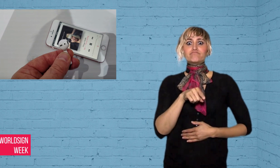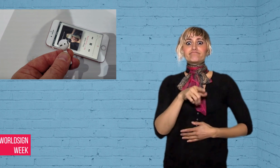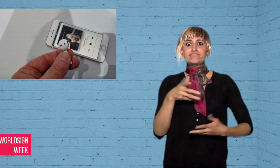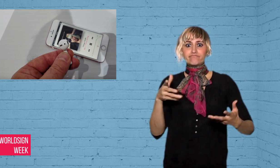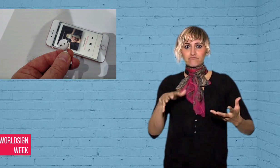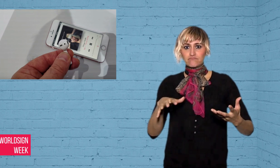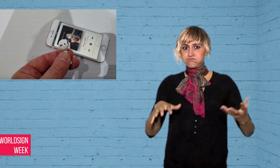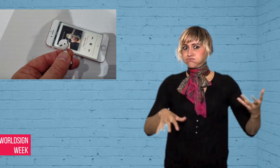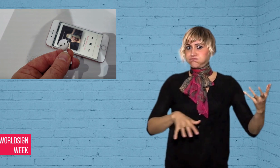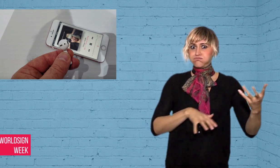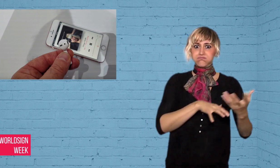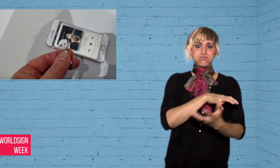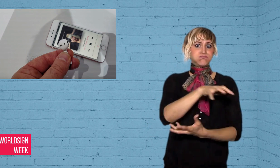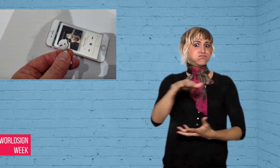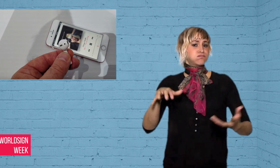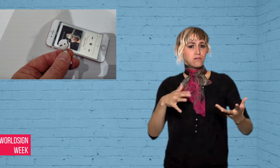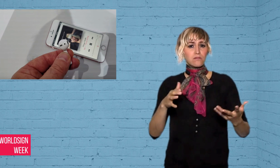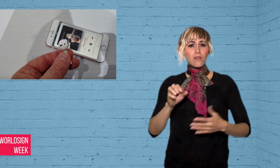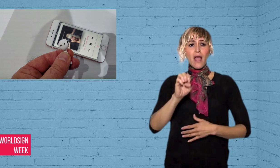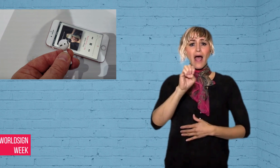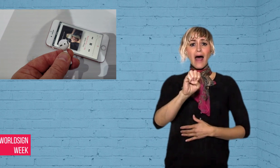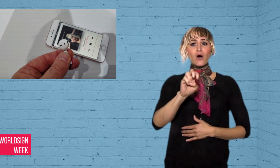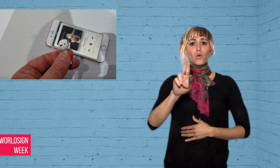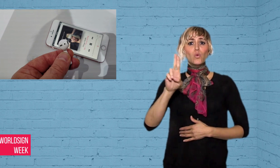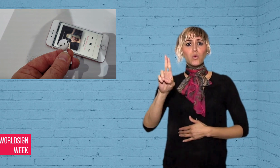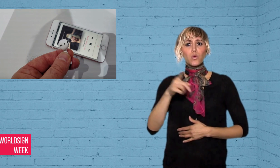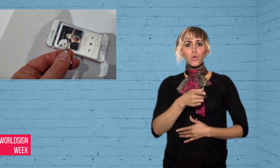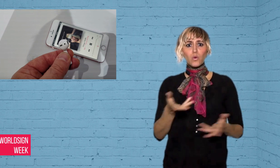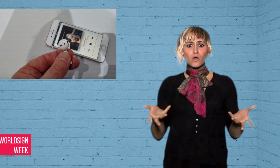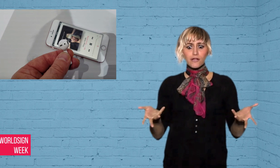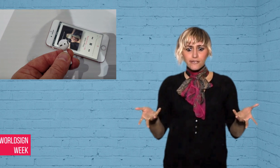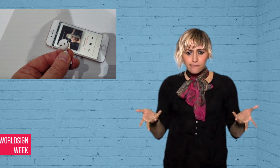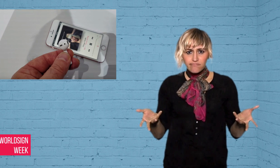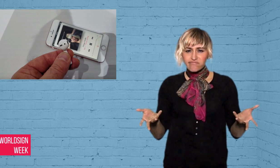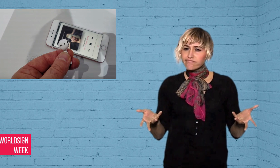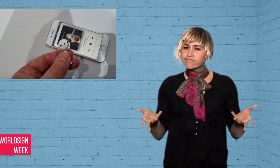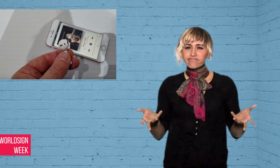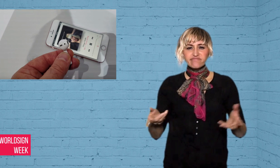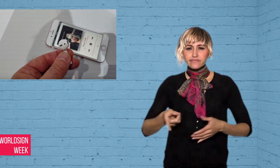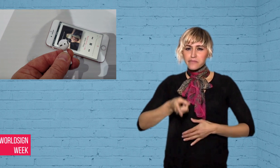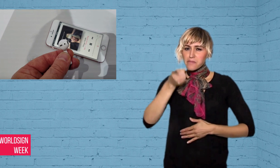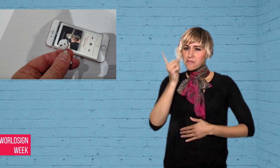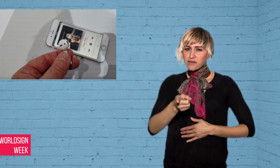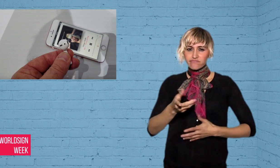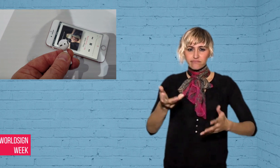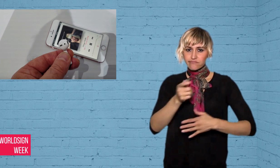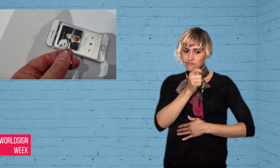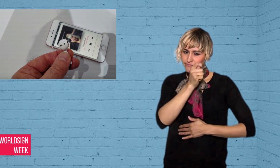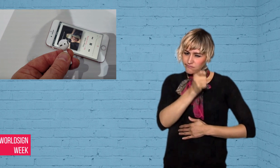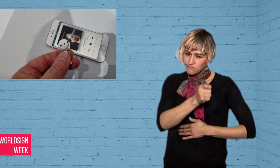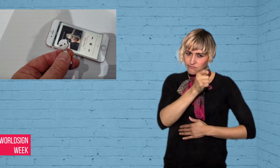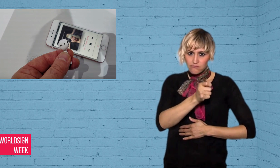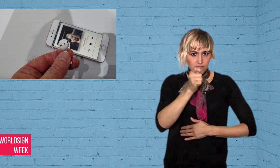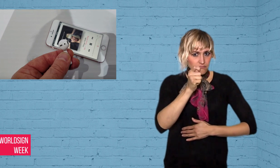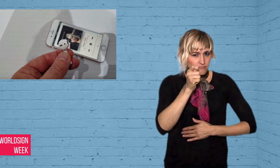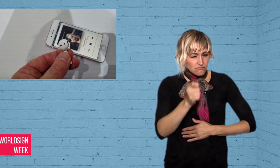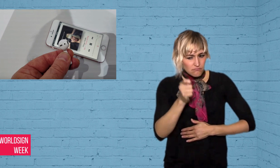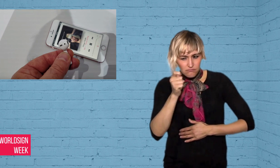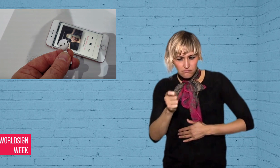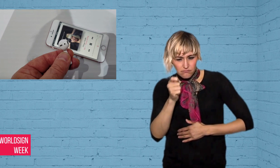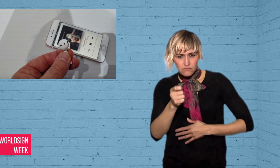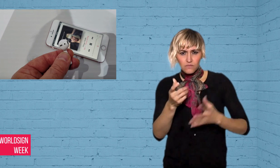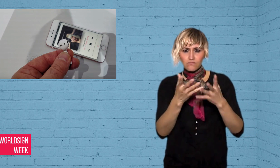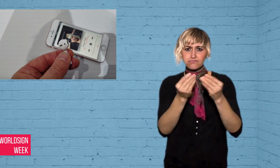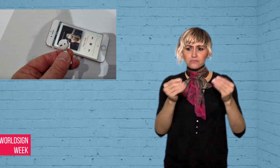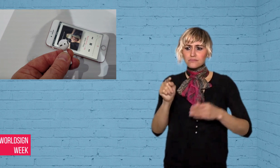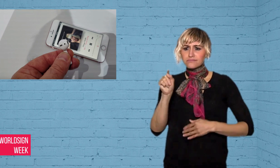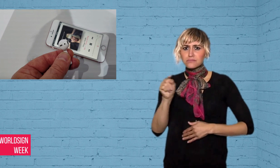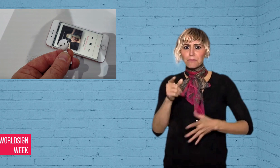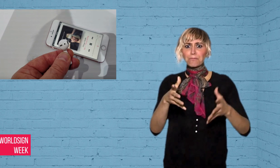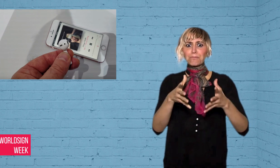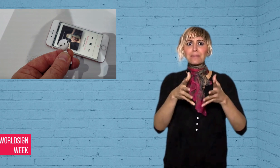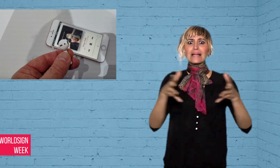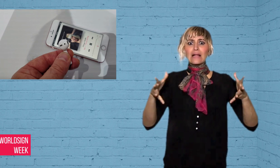This caused the European Union to crack down